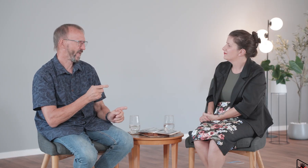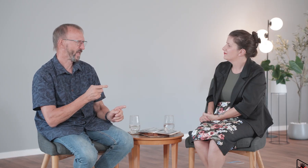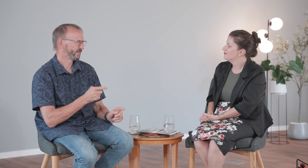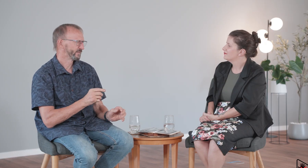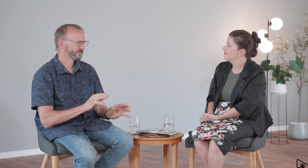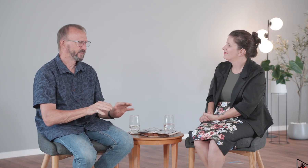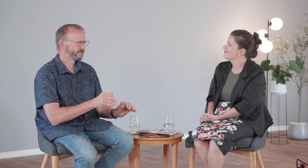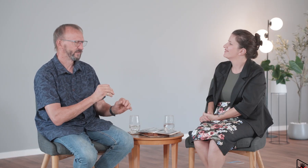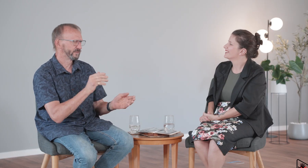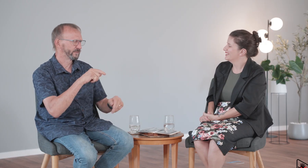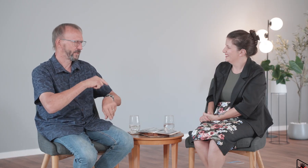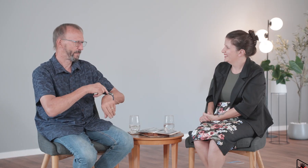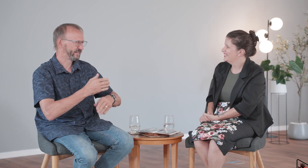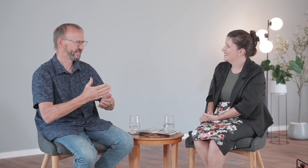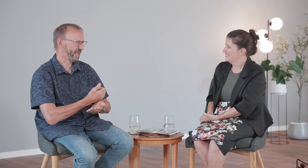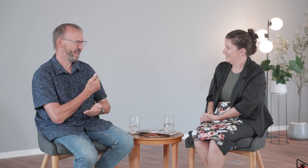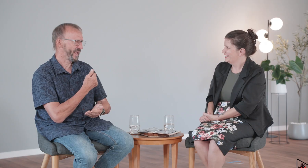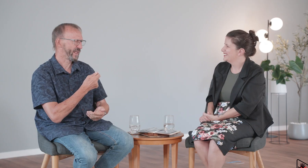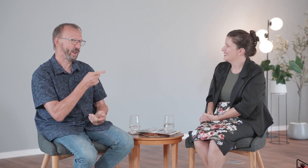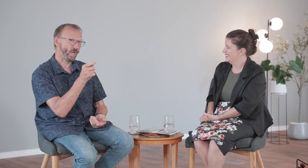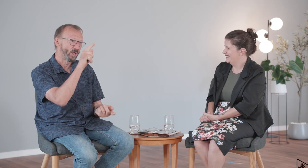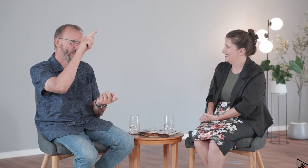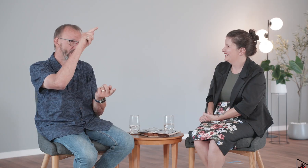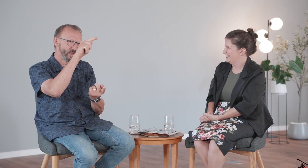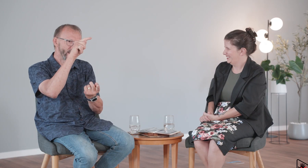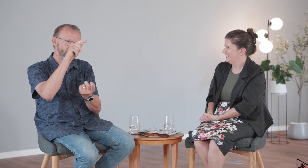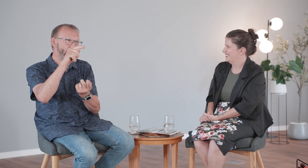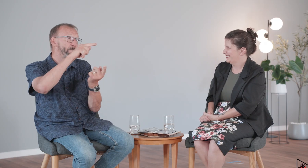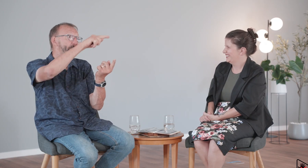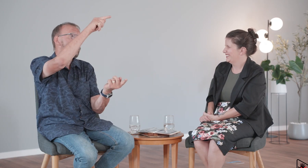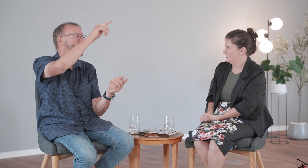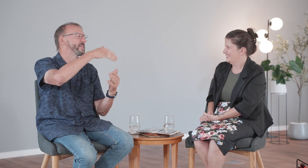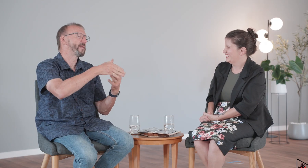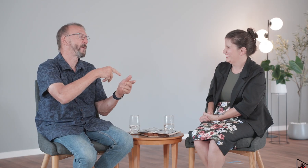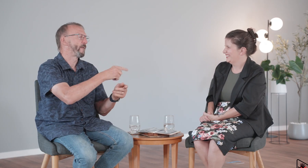you're getting faster and faster. You're saving time as you get better and better." The first